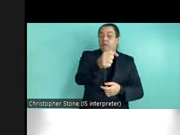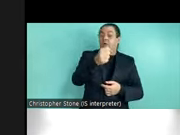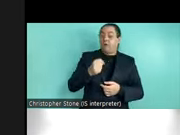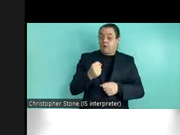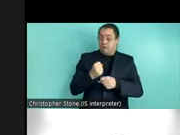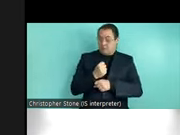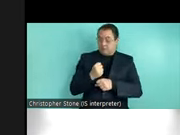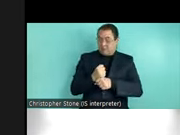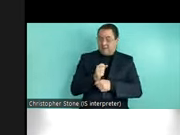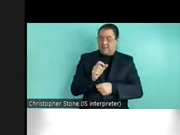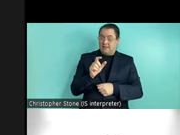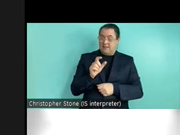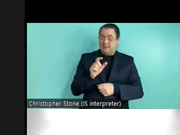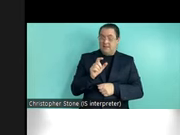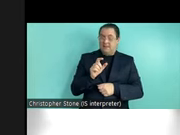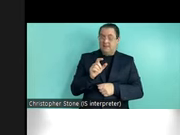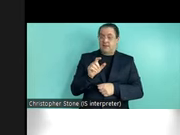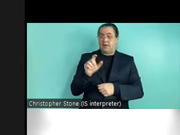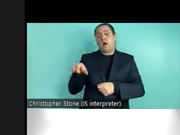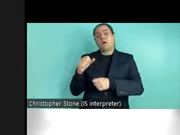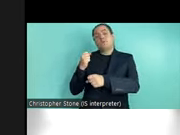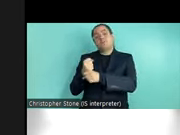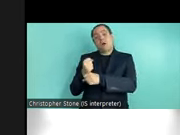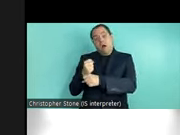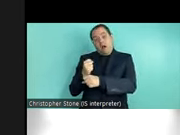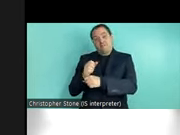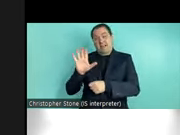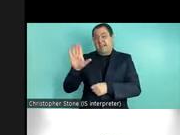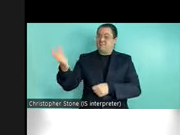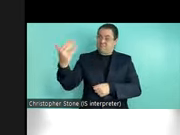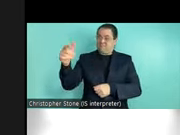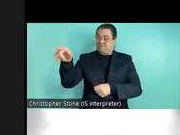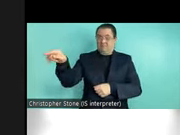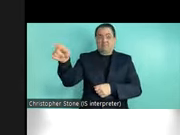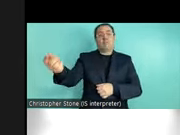is rewarded with about 1000 1000 years there 15:14:45 are about, this is just to get employees